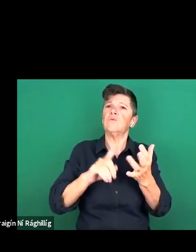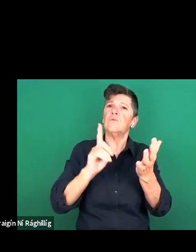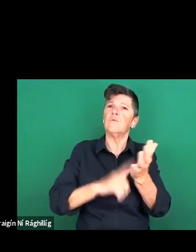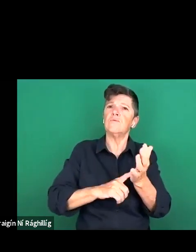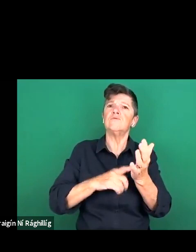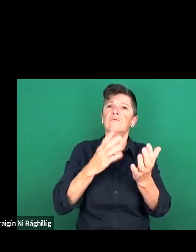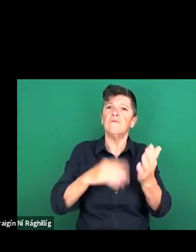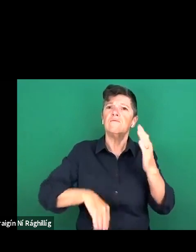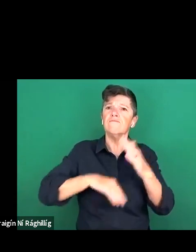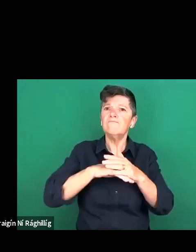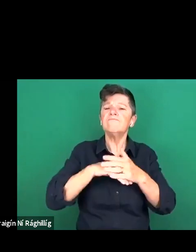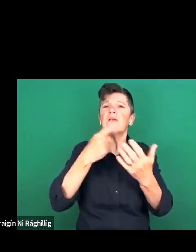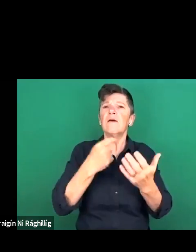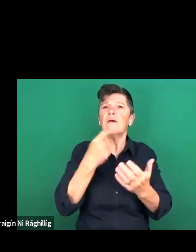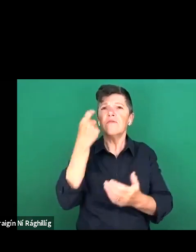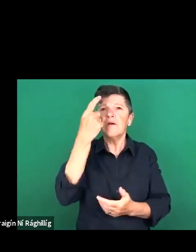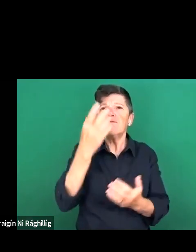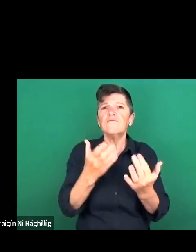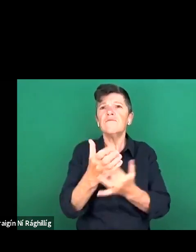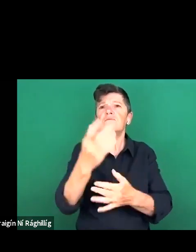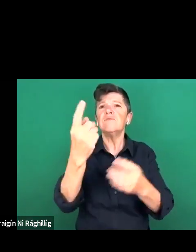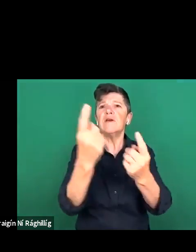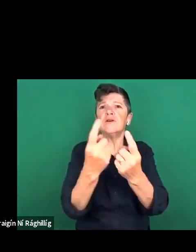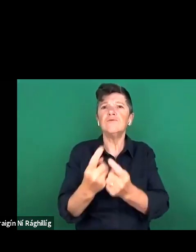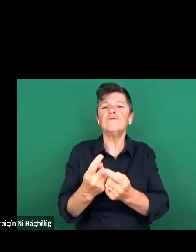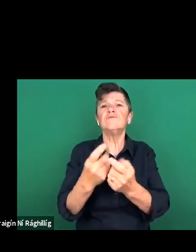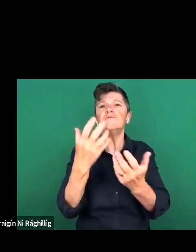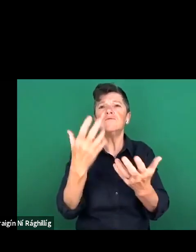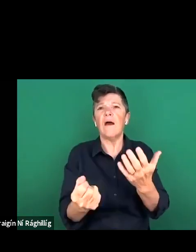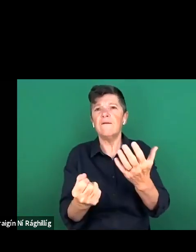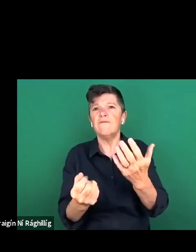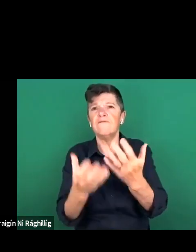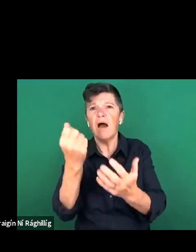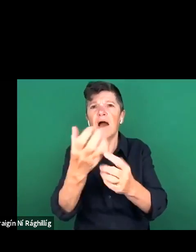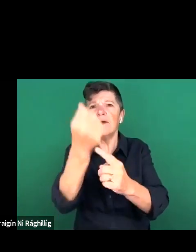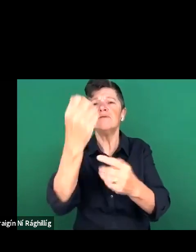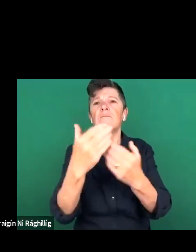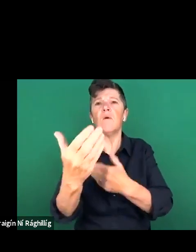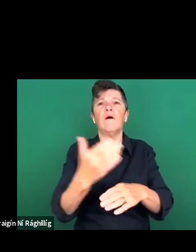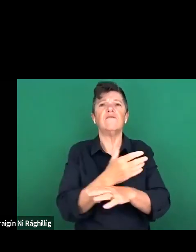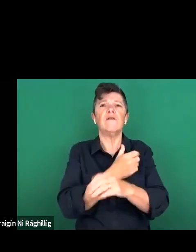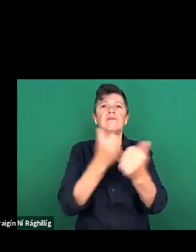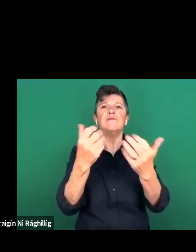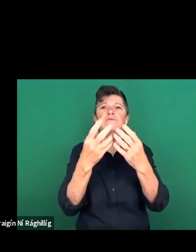within countries and globally. A post colonial reparatory social